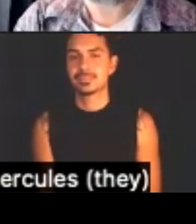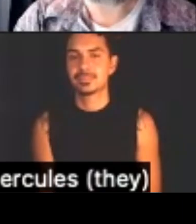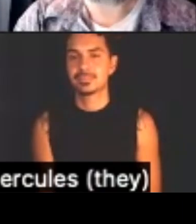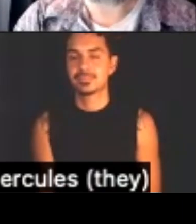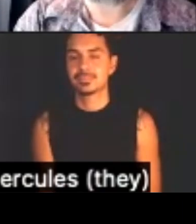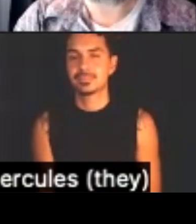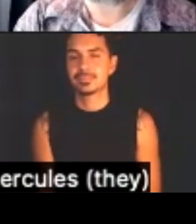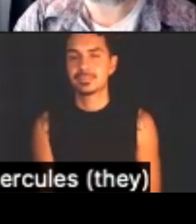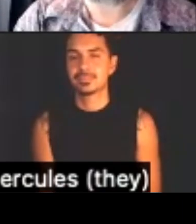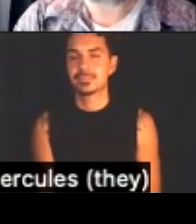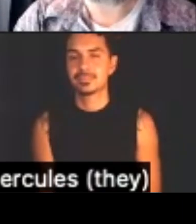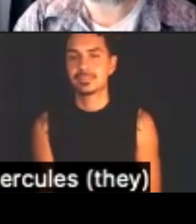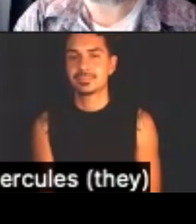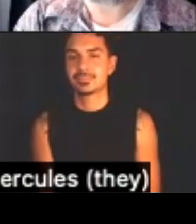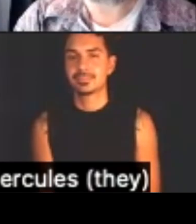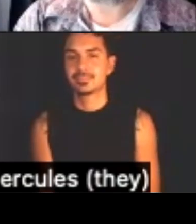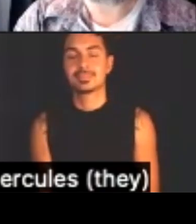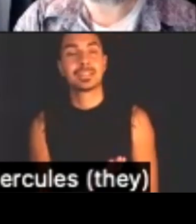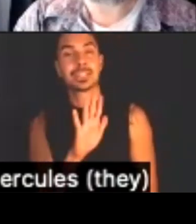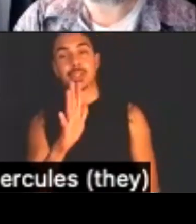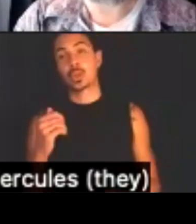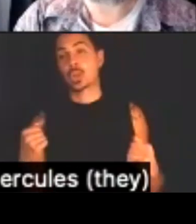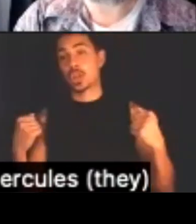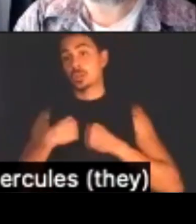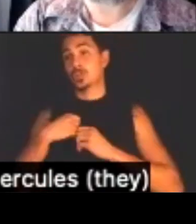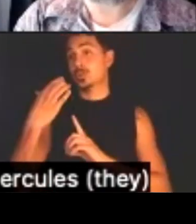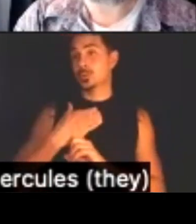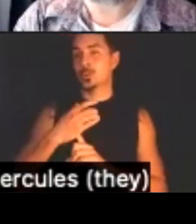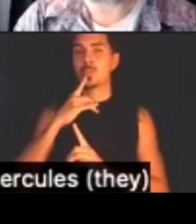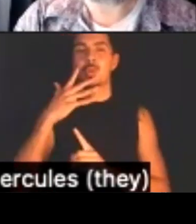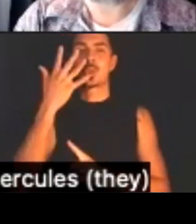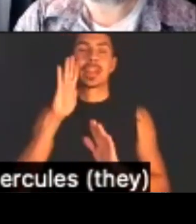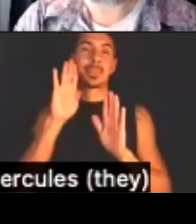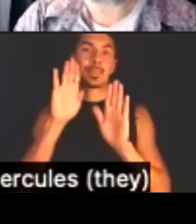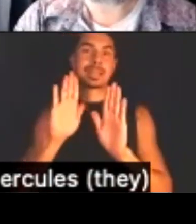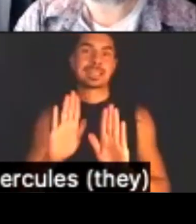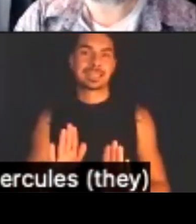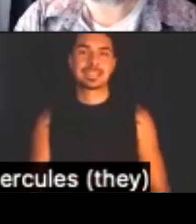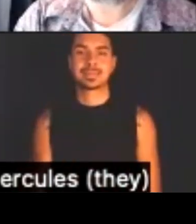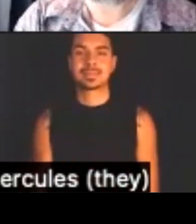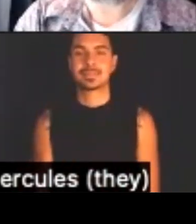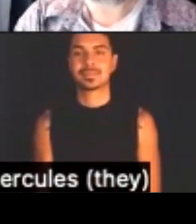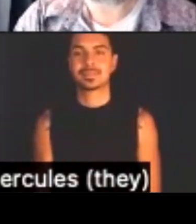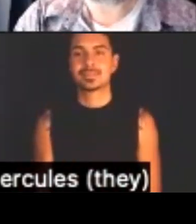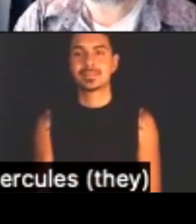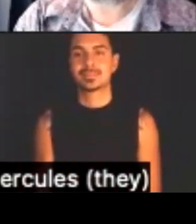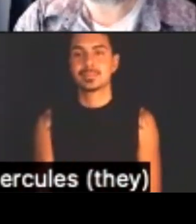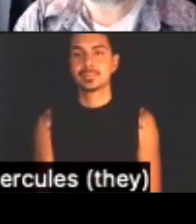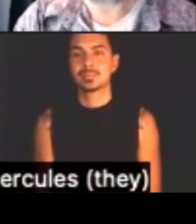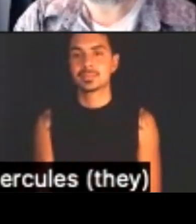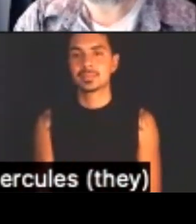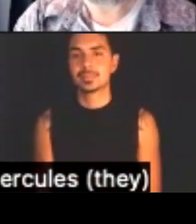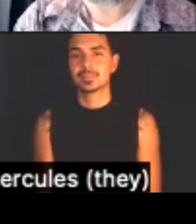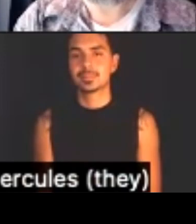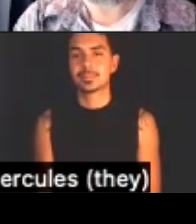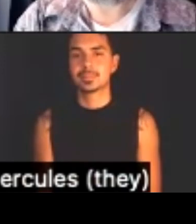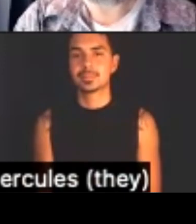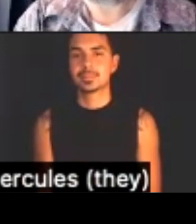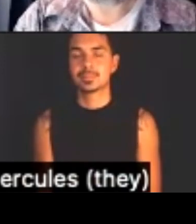Their costume are gonna look awesome. (kids chattering)